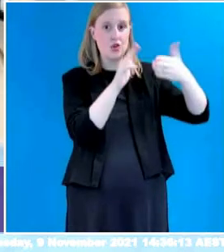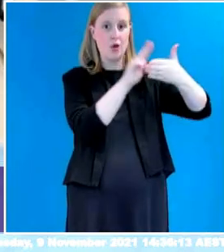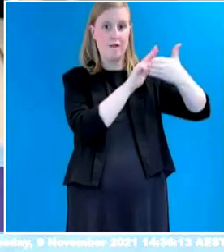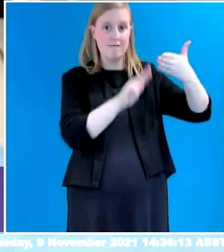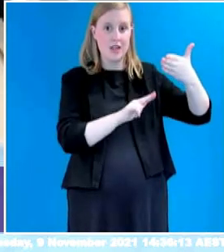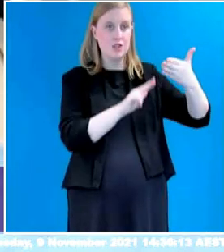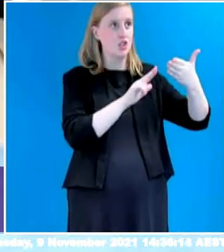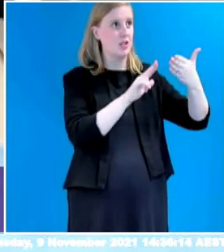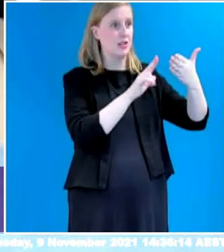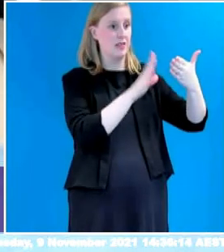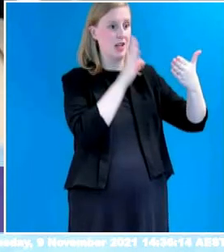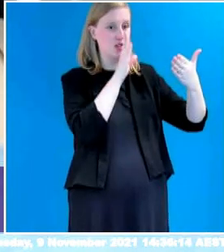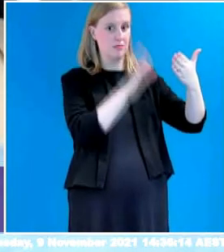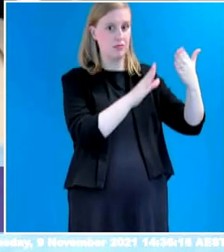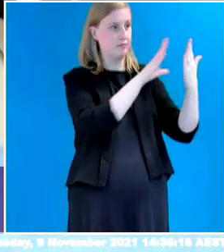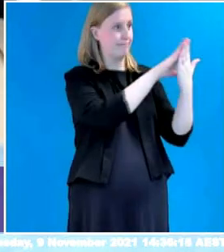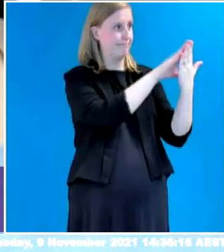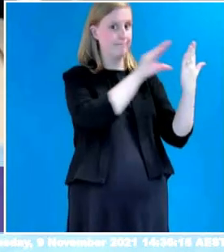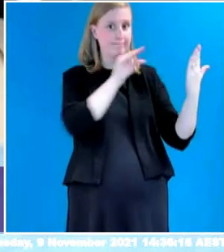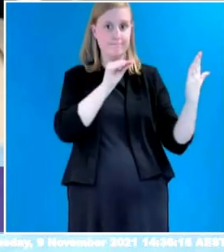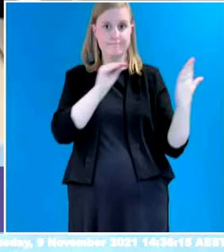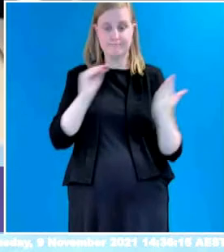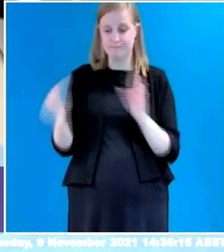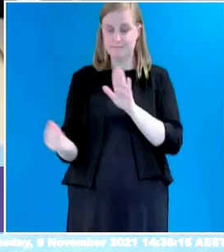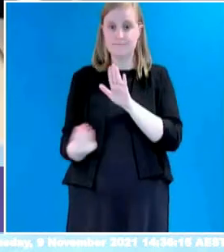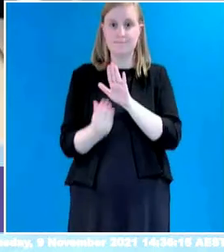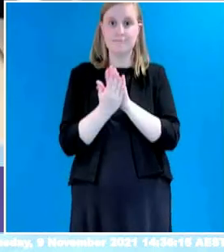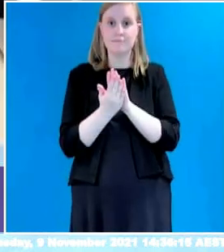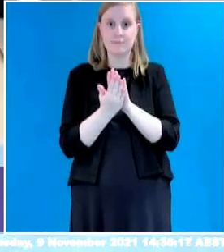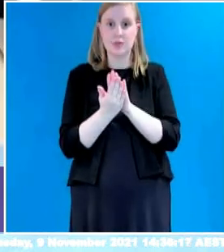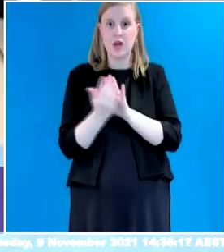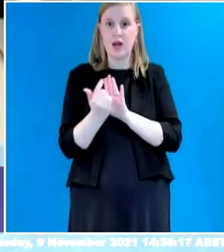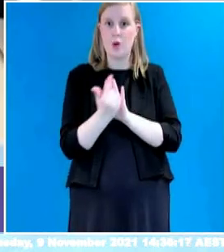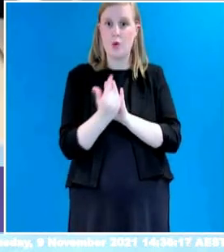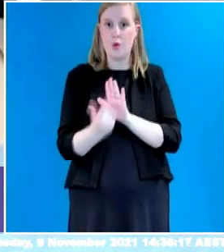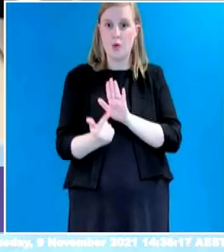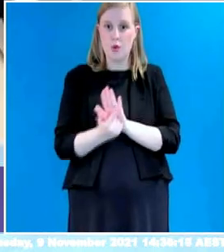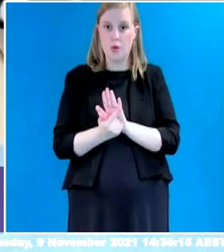Just stopping you there, we have done that with the Racial Discrimination Act.